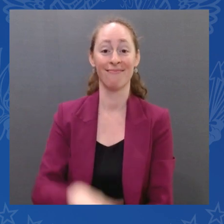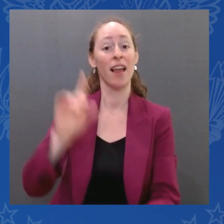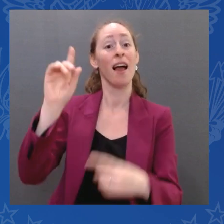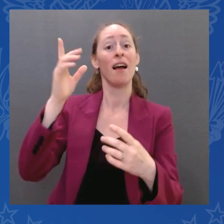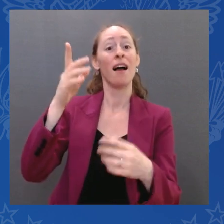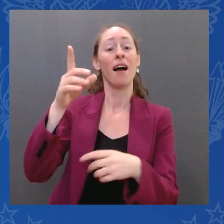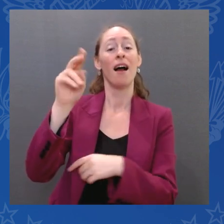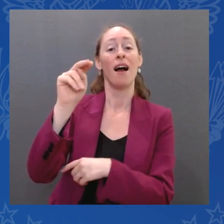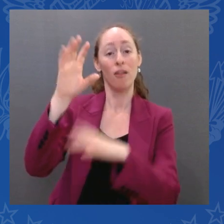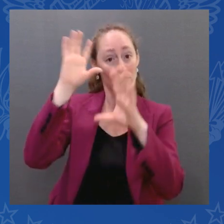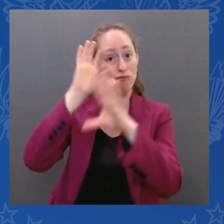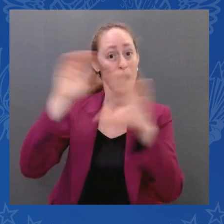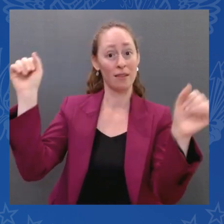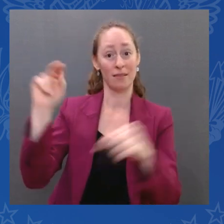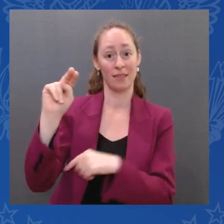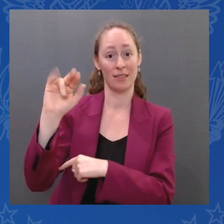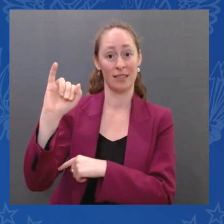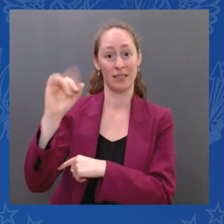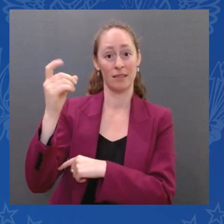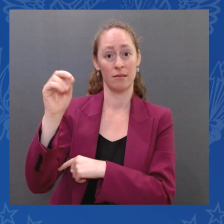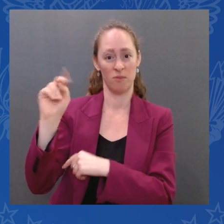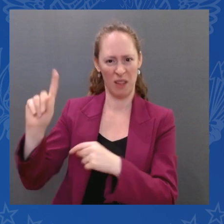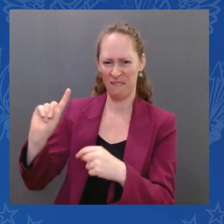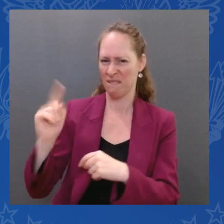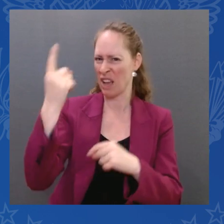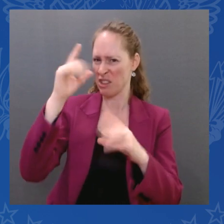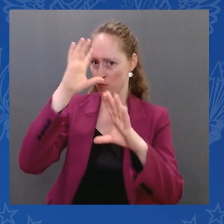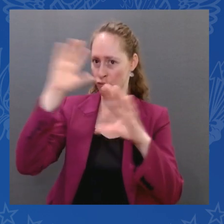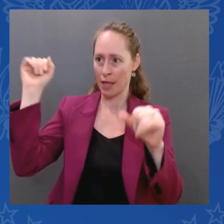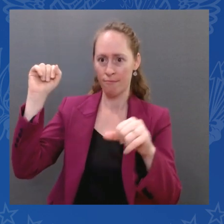I was actually -- my first visit was, as you mentioned,